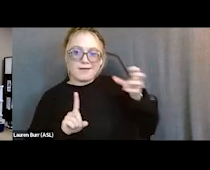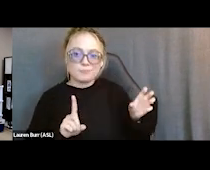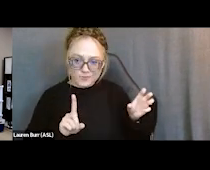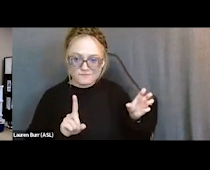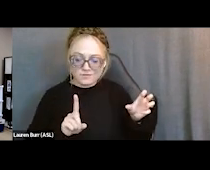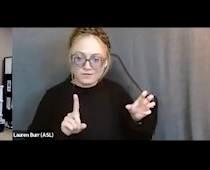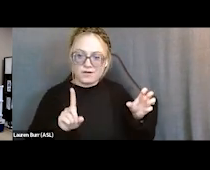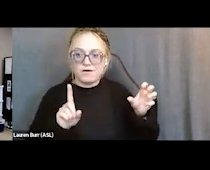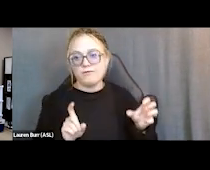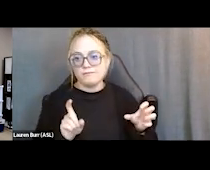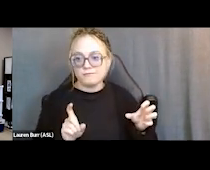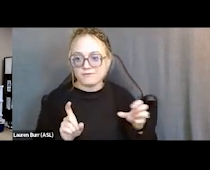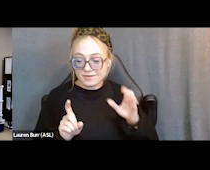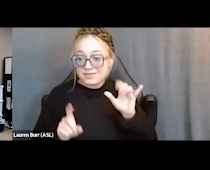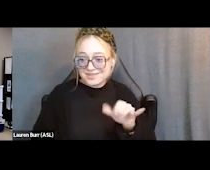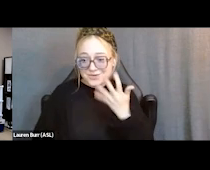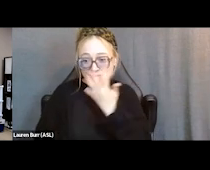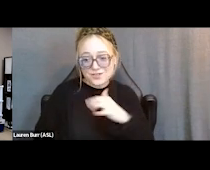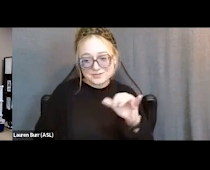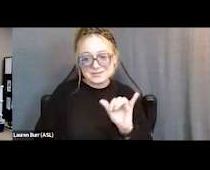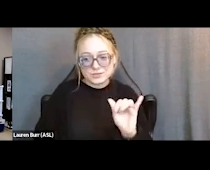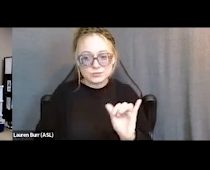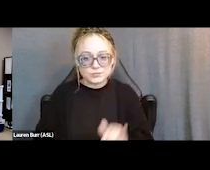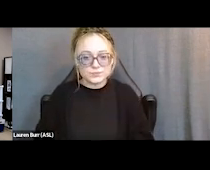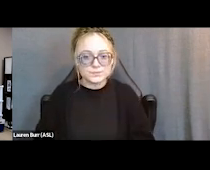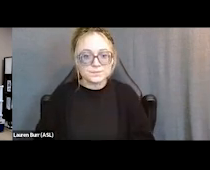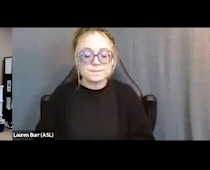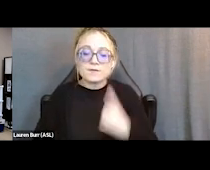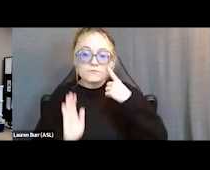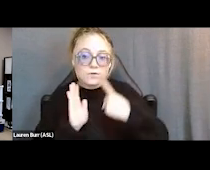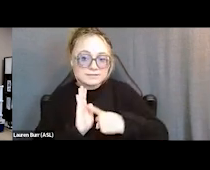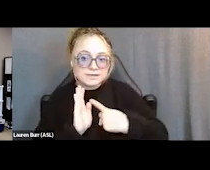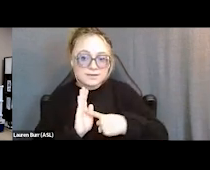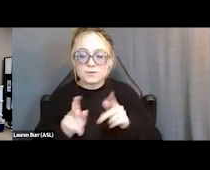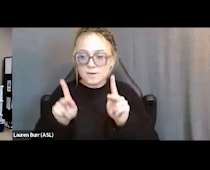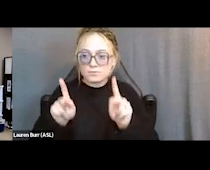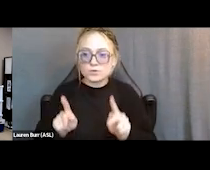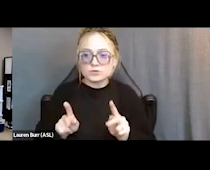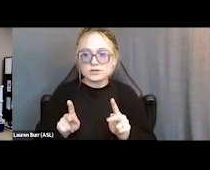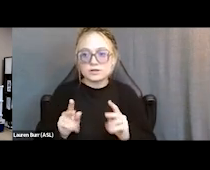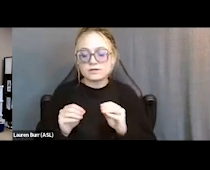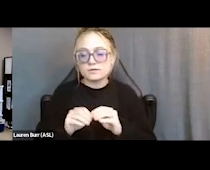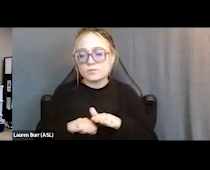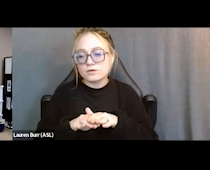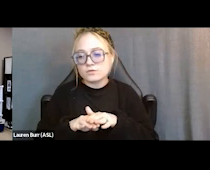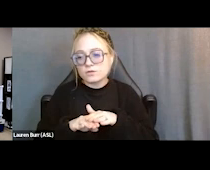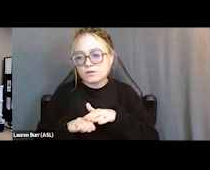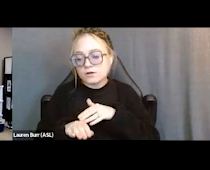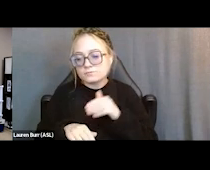as well, right? So this can look like people being a little bit more slow in their movements,